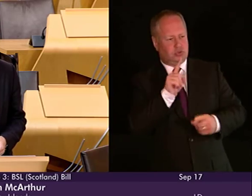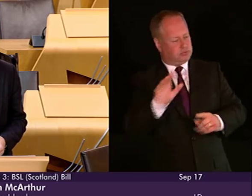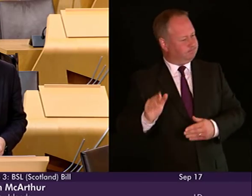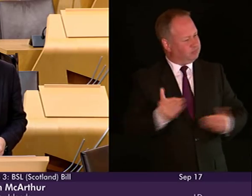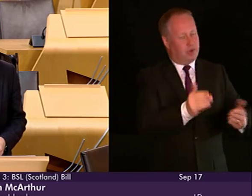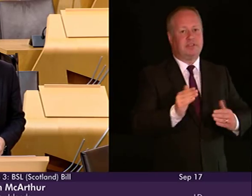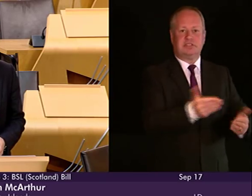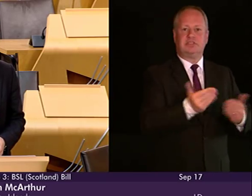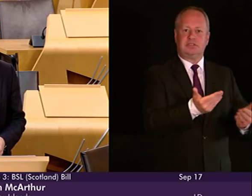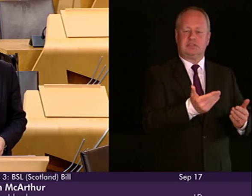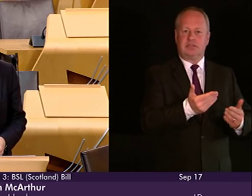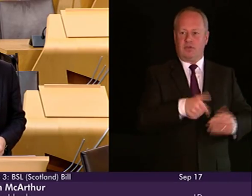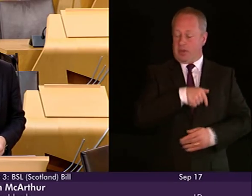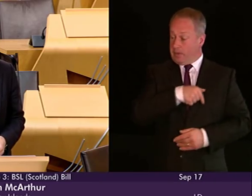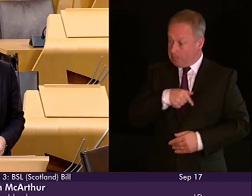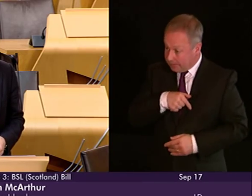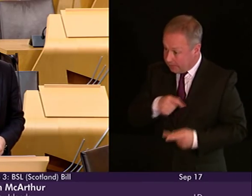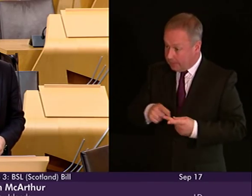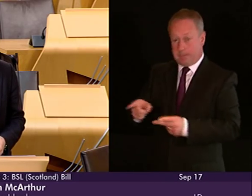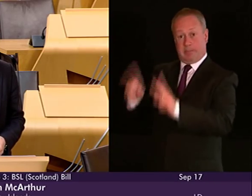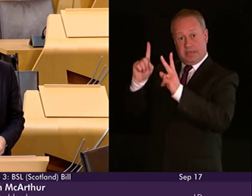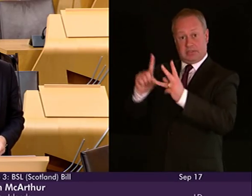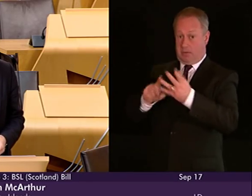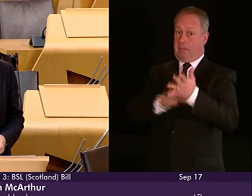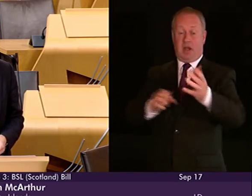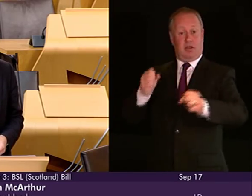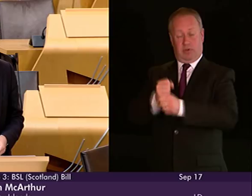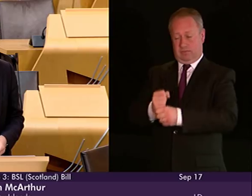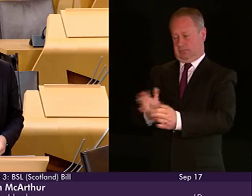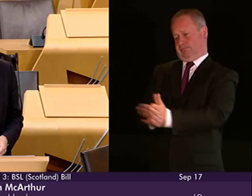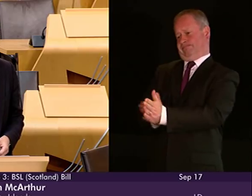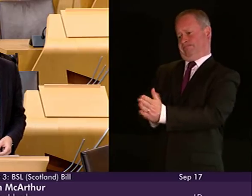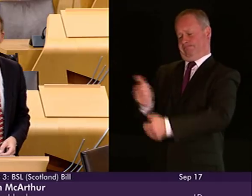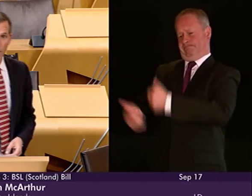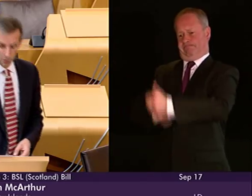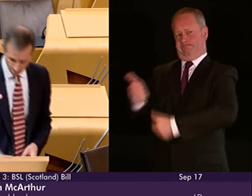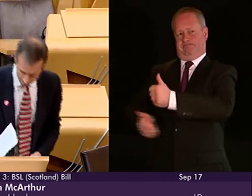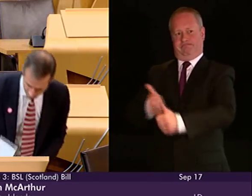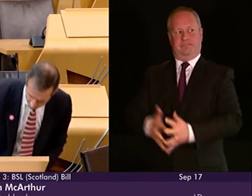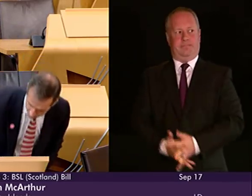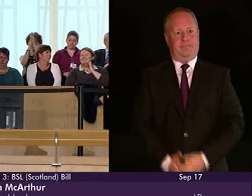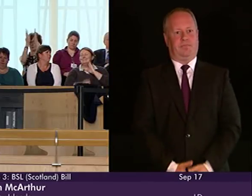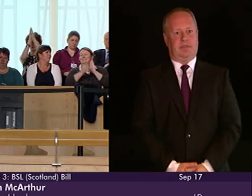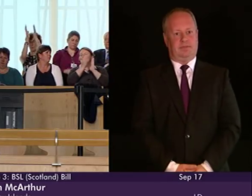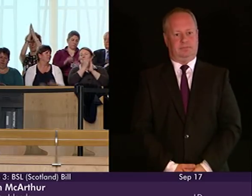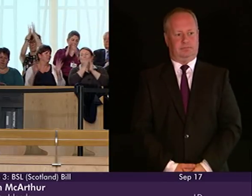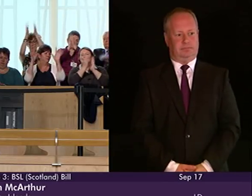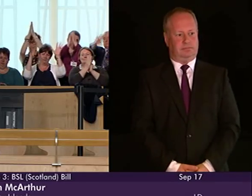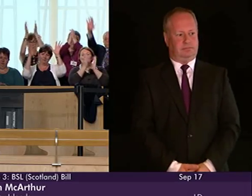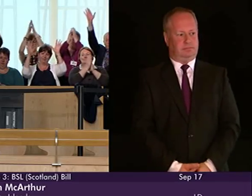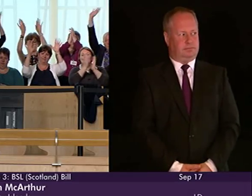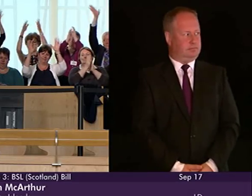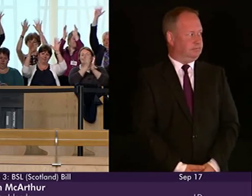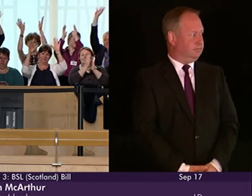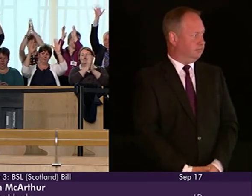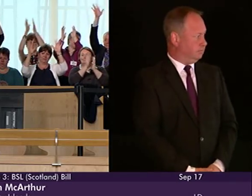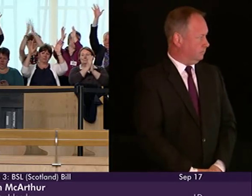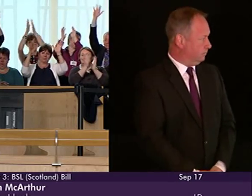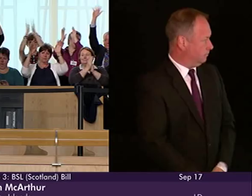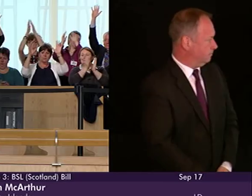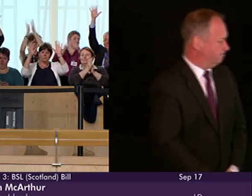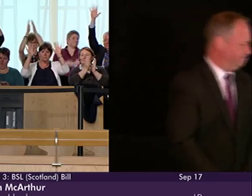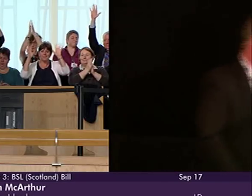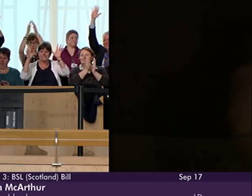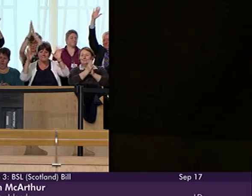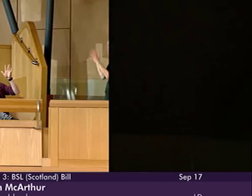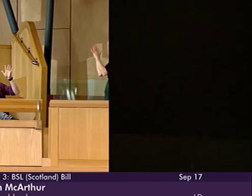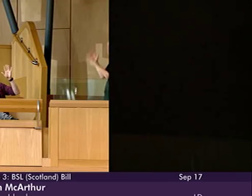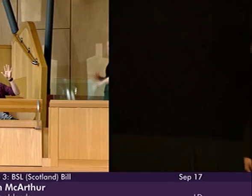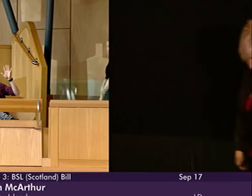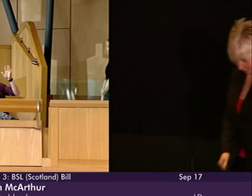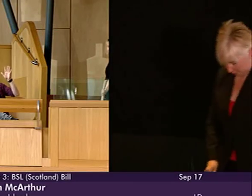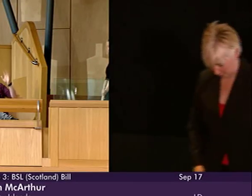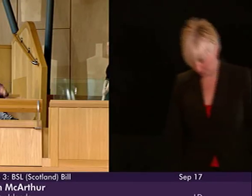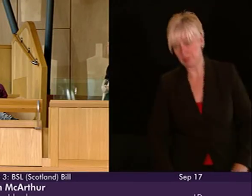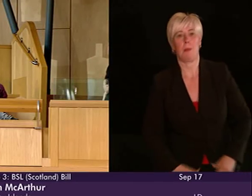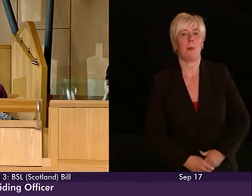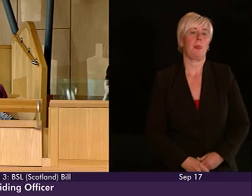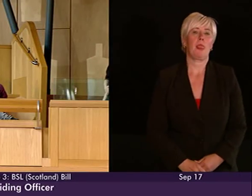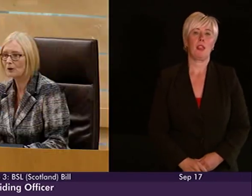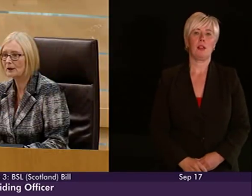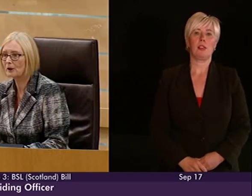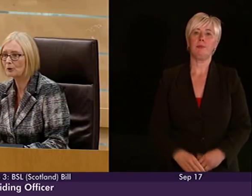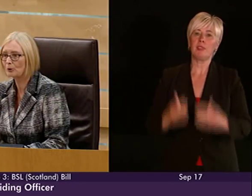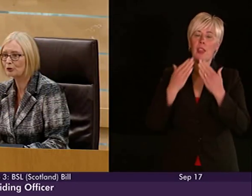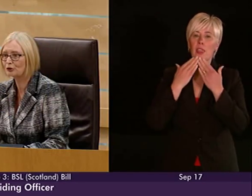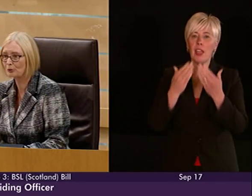colleagues and the minister, but most of all Mark Griffin, deserve great credit.